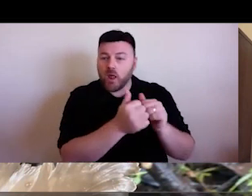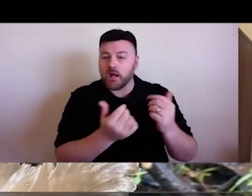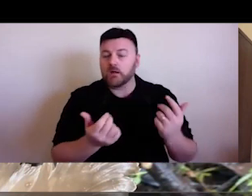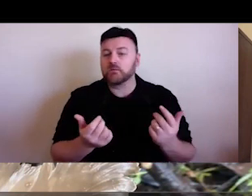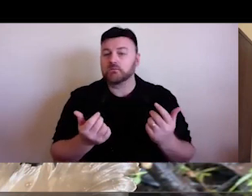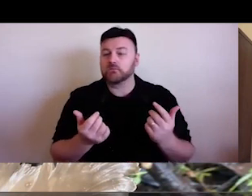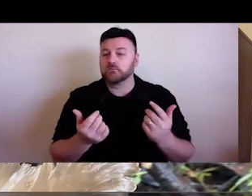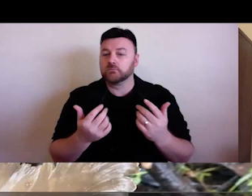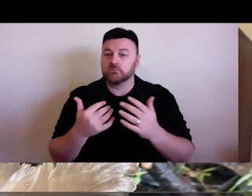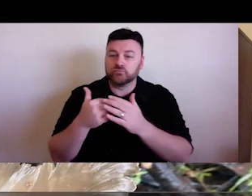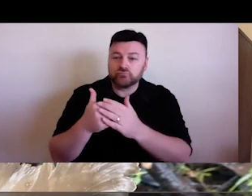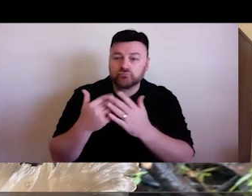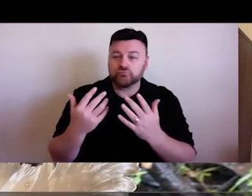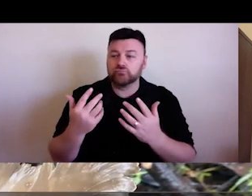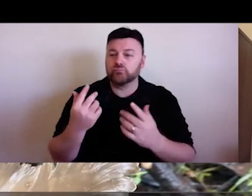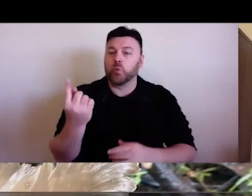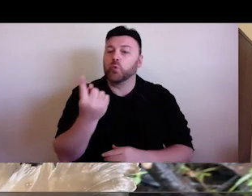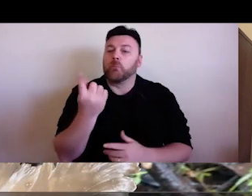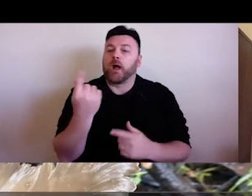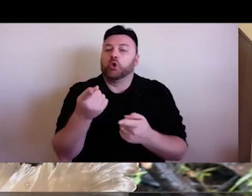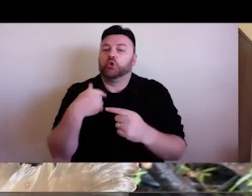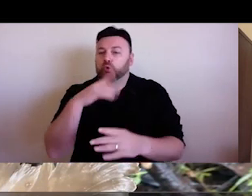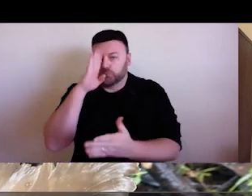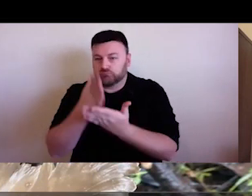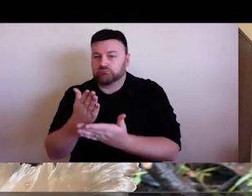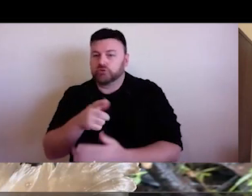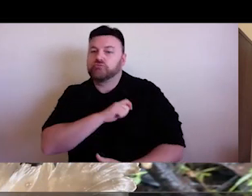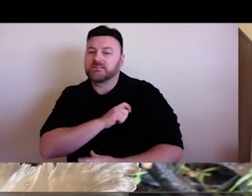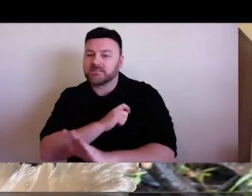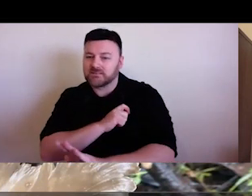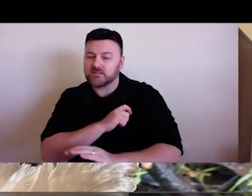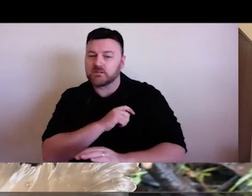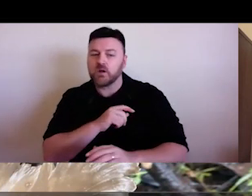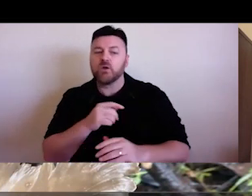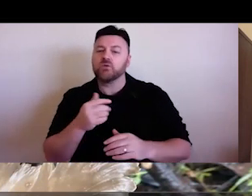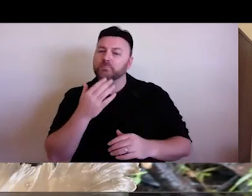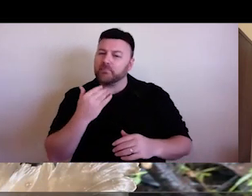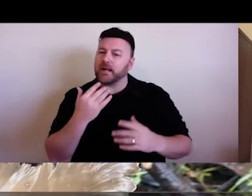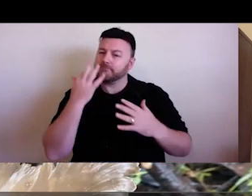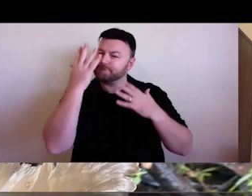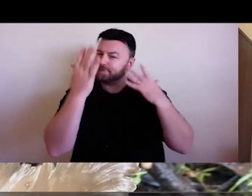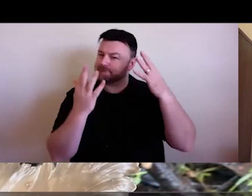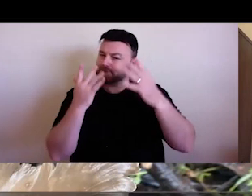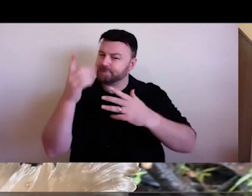or just someone you trust - to really consider these three points.